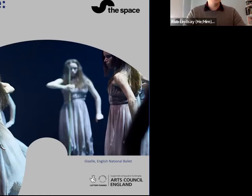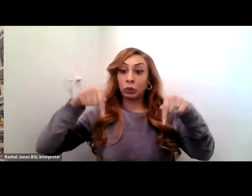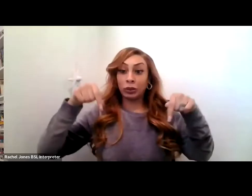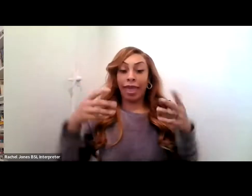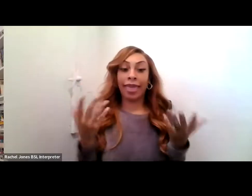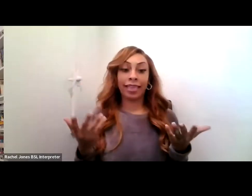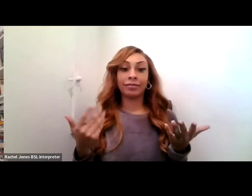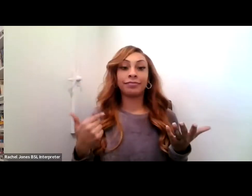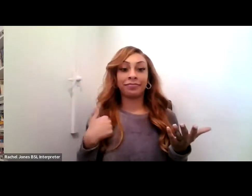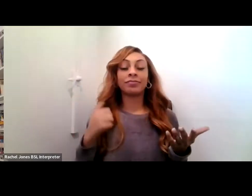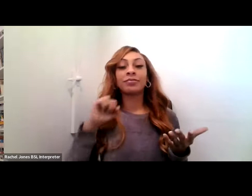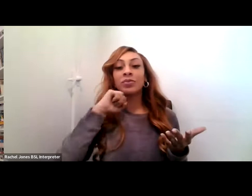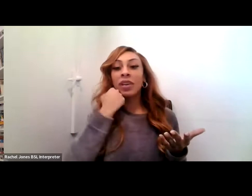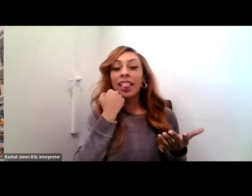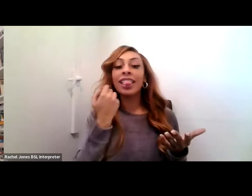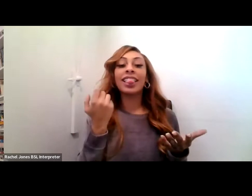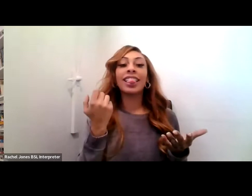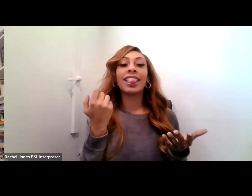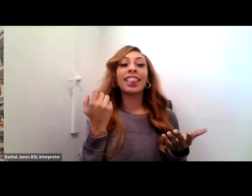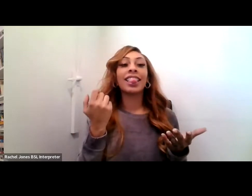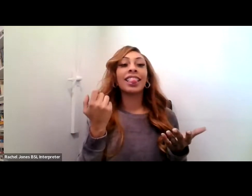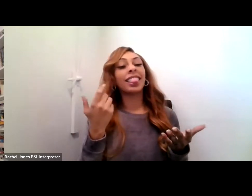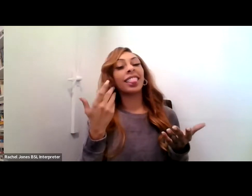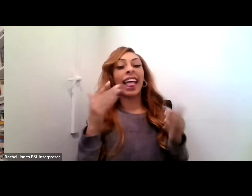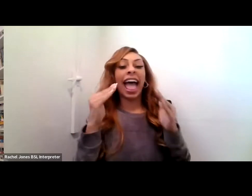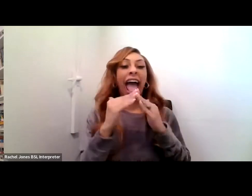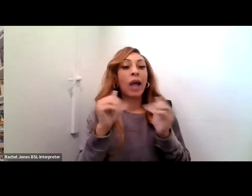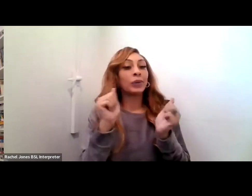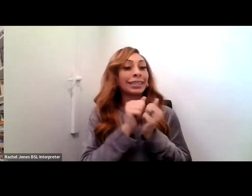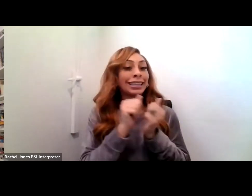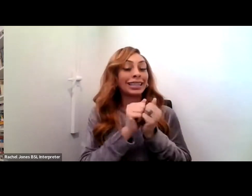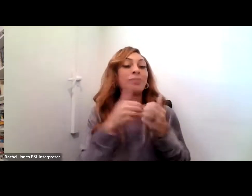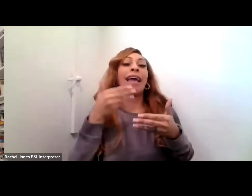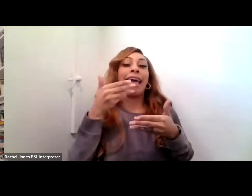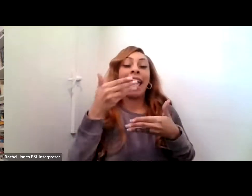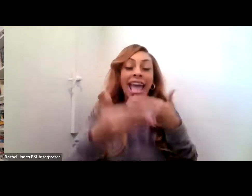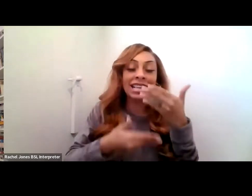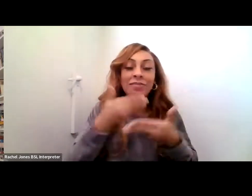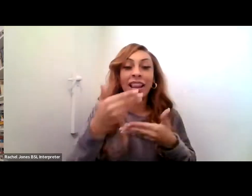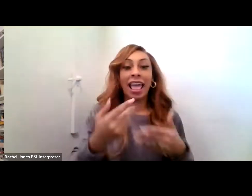and we're just going to do a little bit of onboarding before I explain myself,